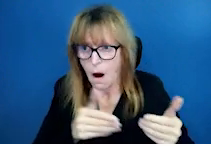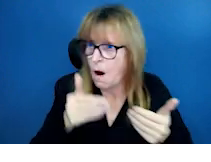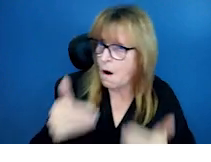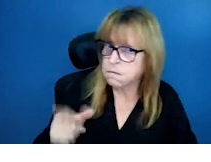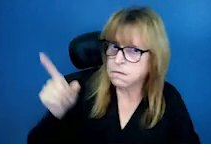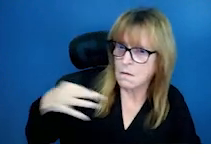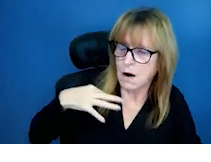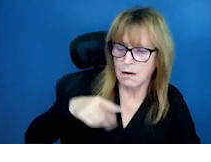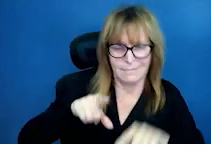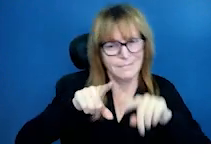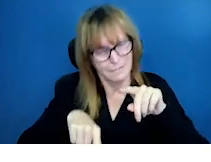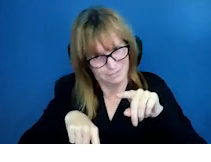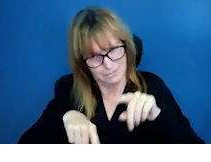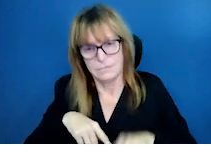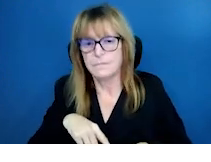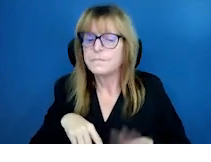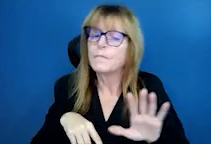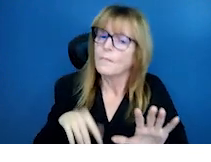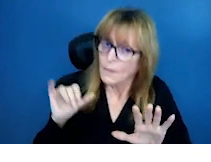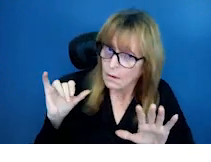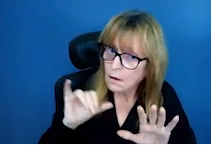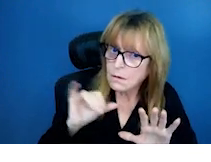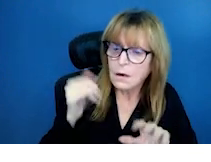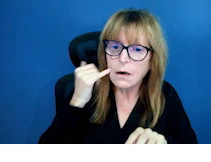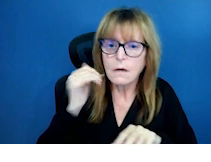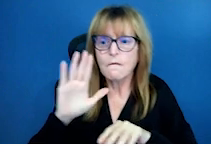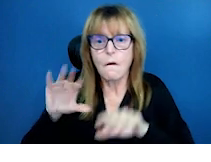or a Federal or Provincial member of Parliament, you cannot receive the grant.